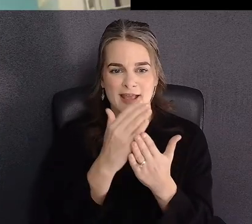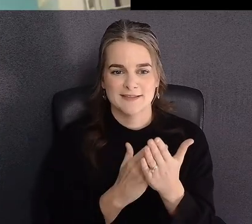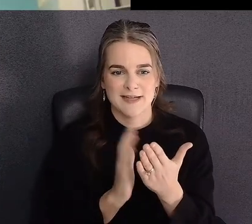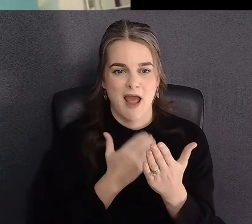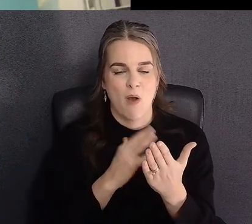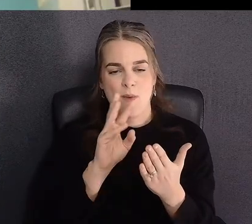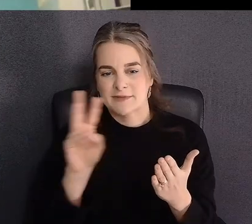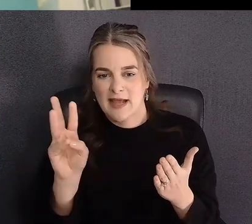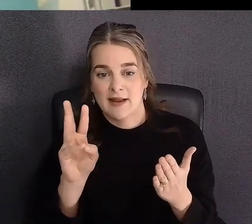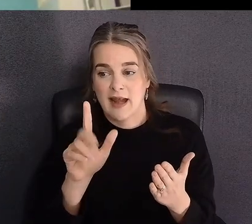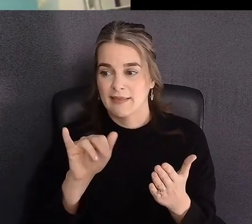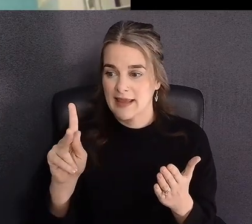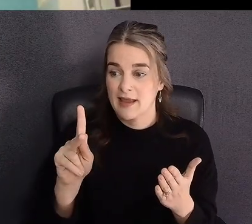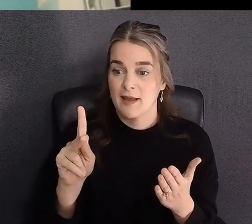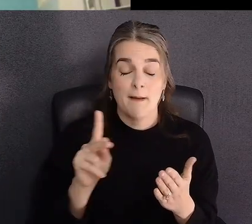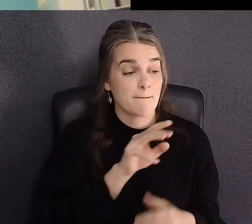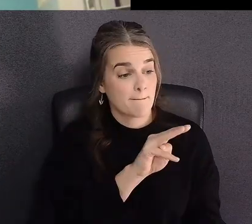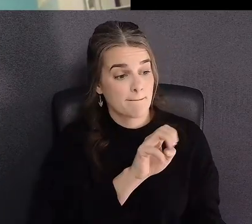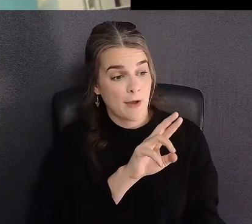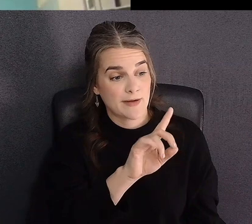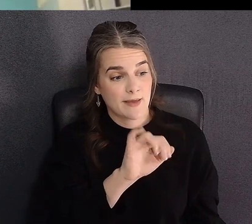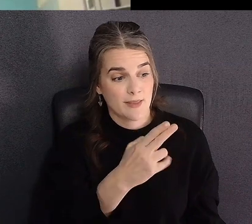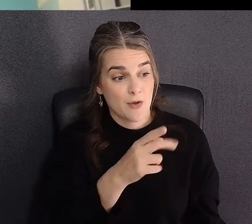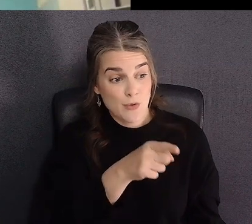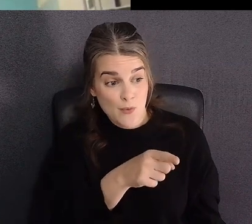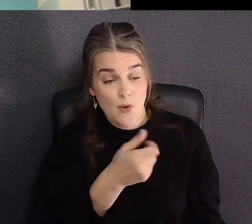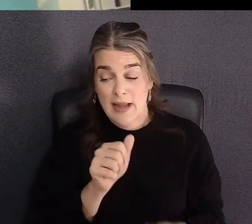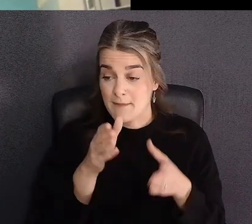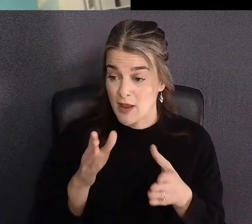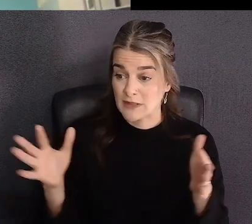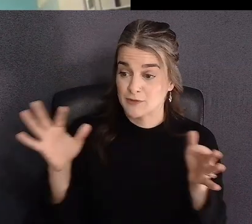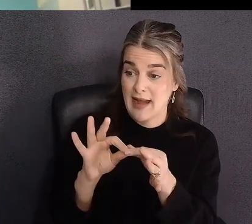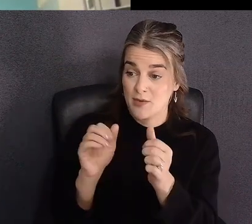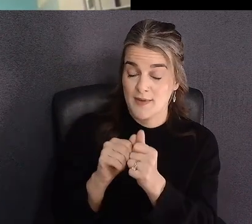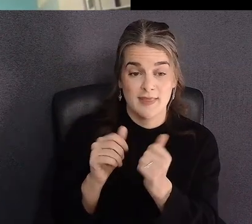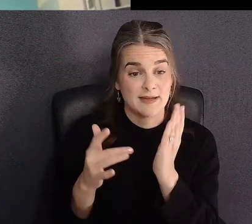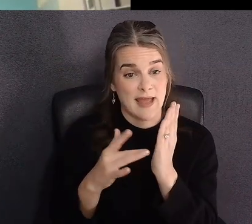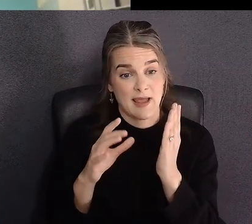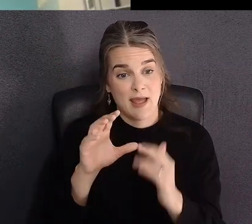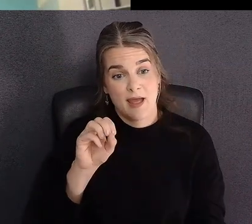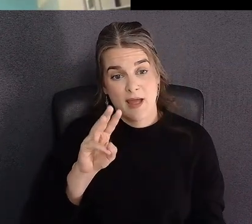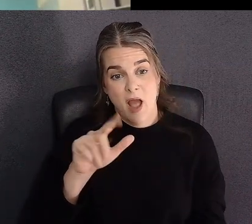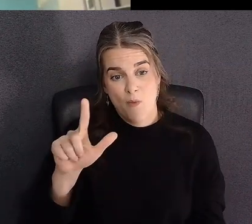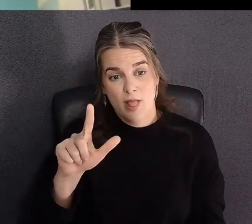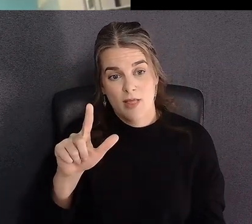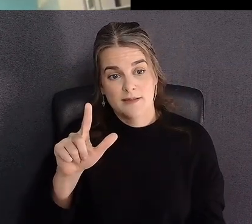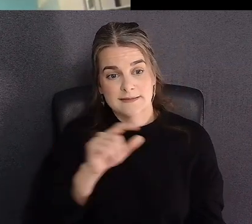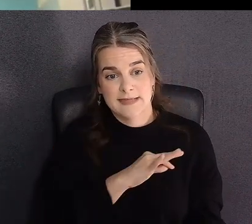as well as a link that, Meredith, if you or anyone on the call is interested in connecting with a TechOWL staff member, Pennsylvania-specific--